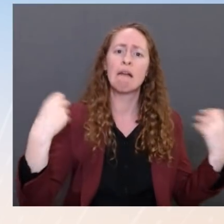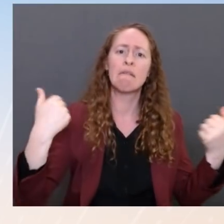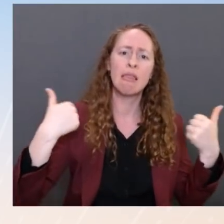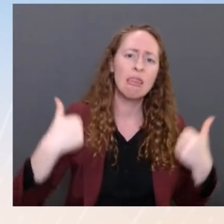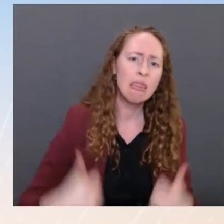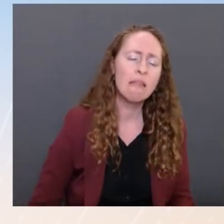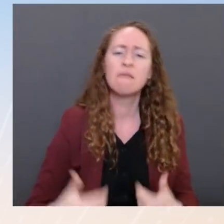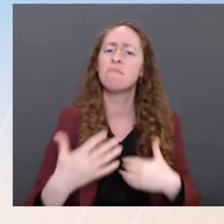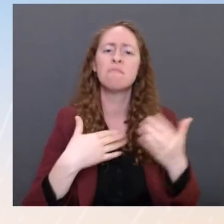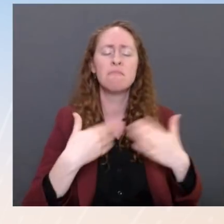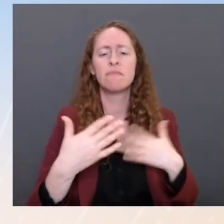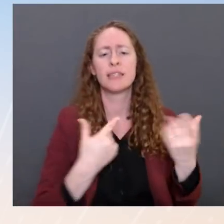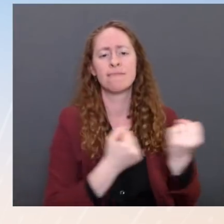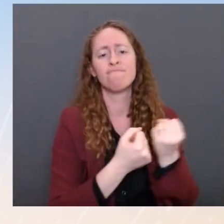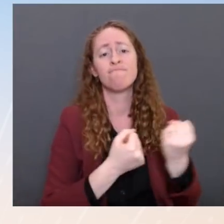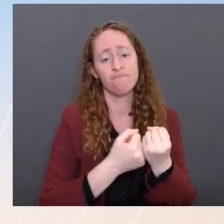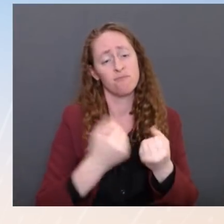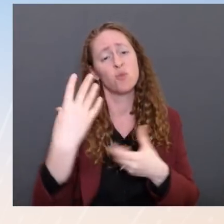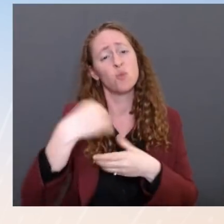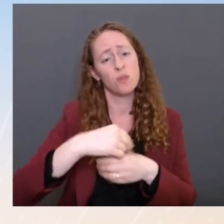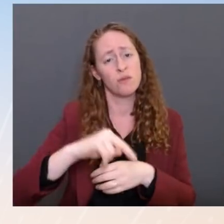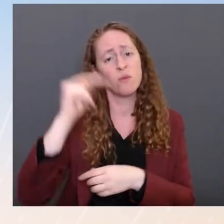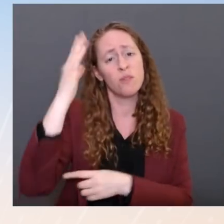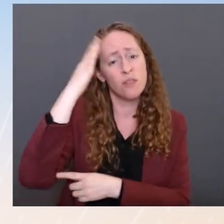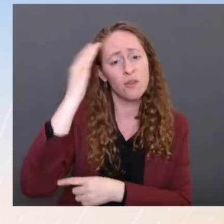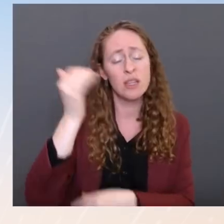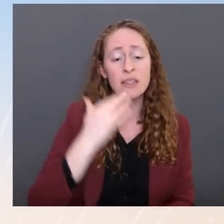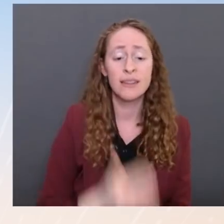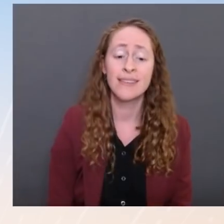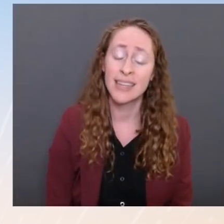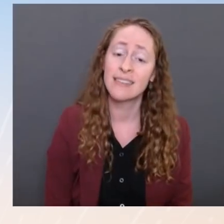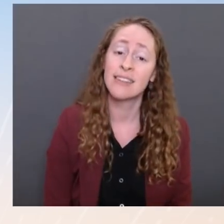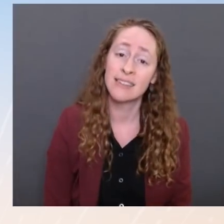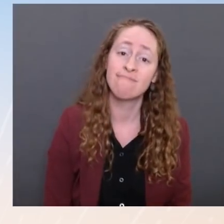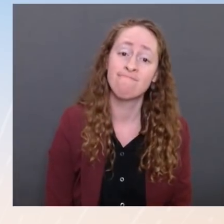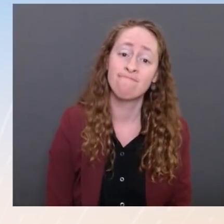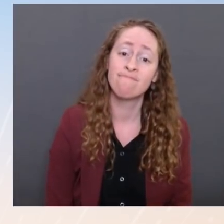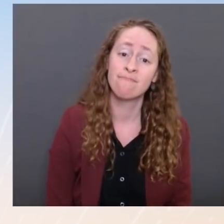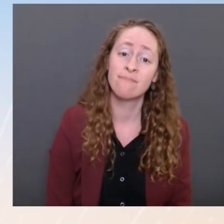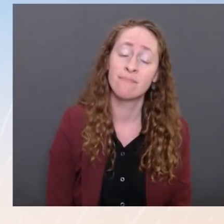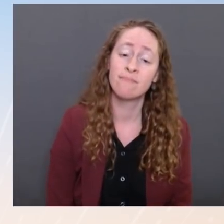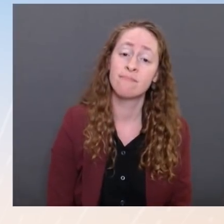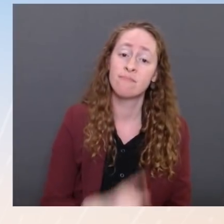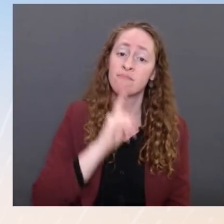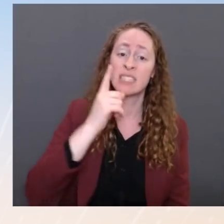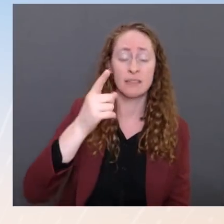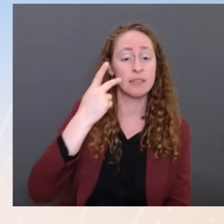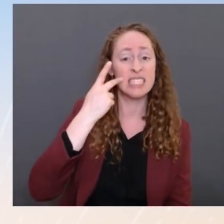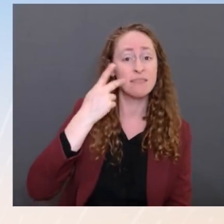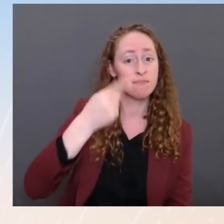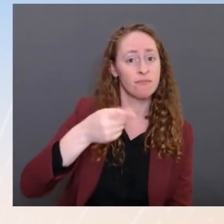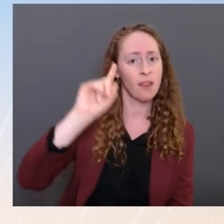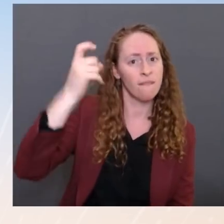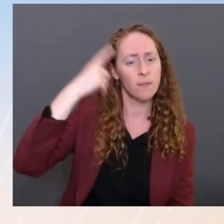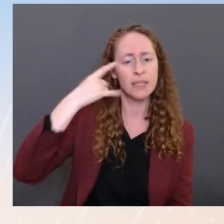continuing to exploit its own citizens by not accepting this type of aid. As you know, it's not just vaccines;